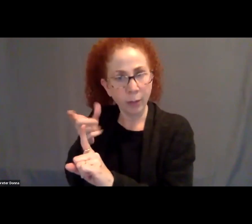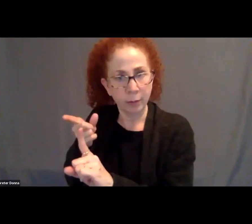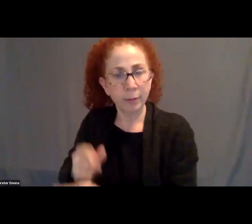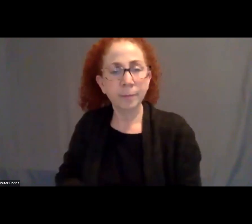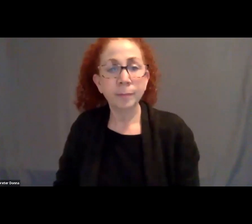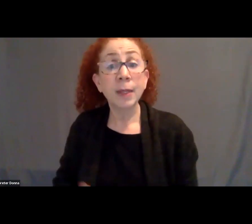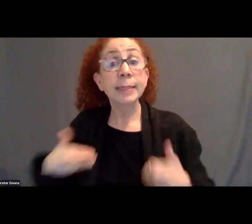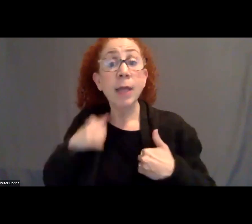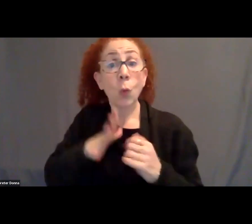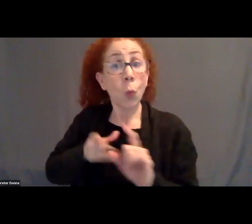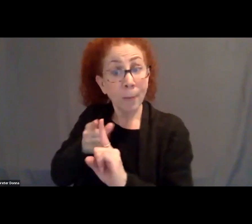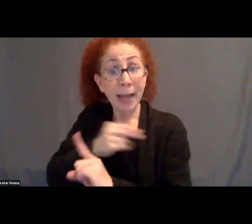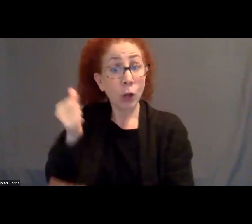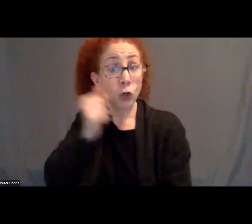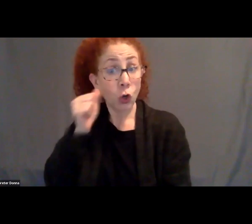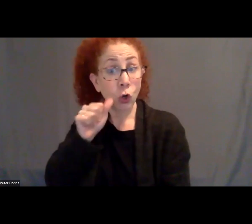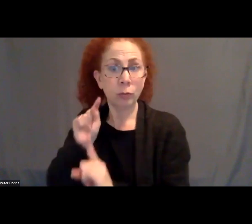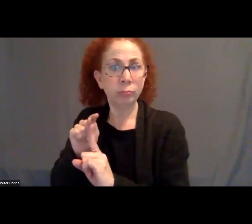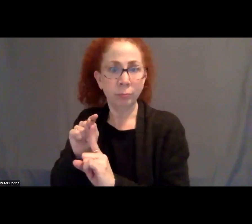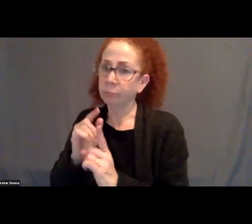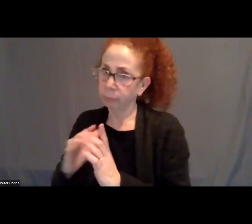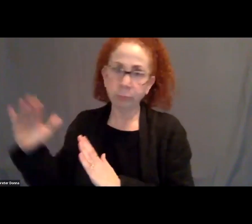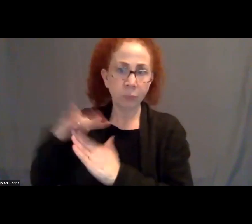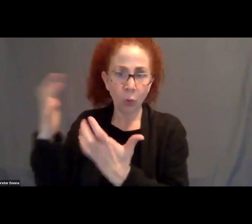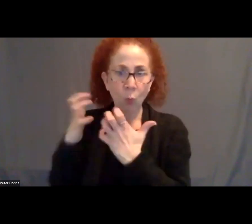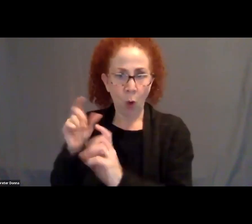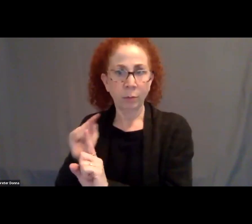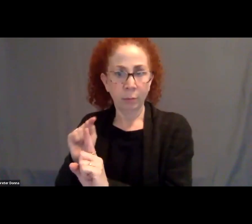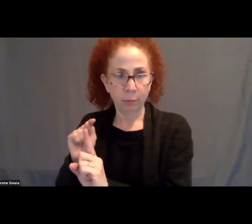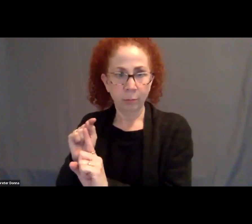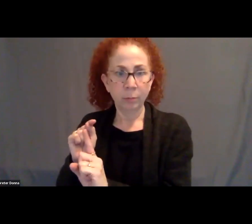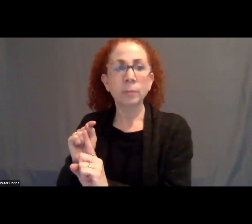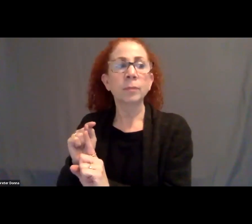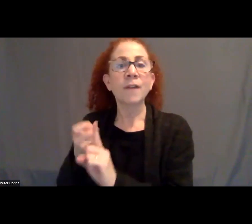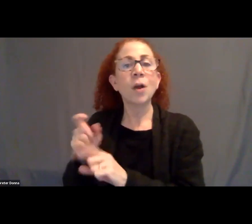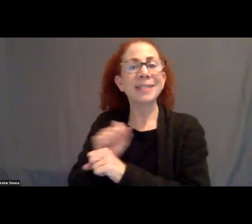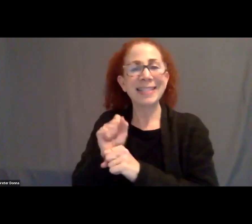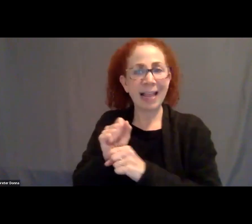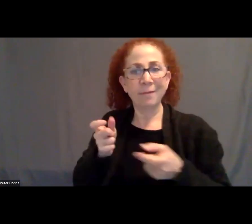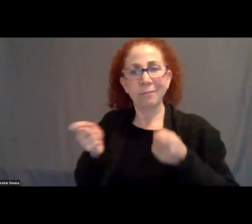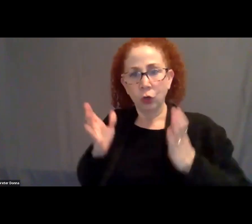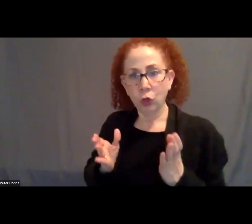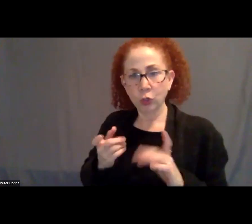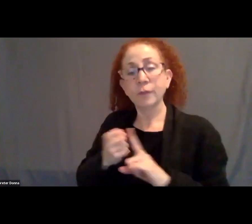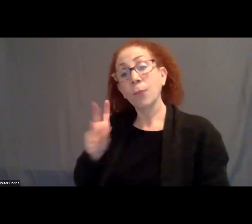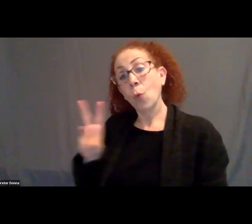Young women and girls became highly valued by committed slavers in the Western hemisphere who